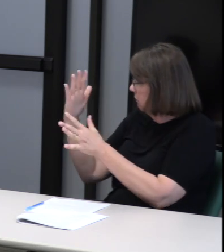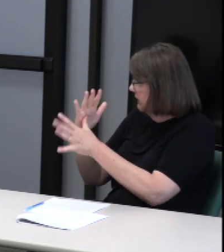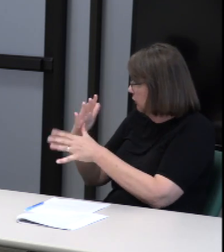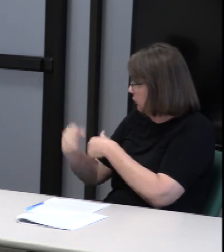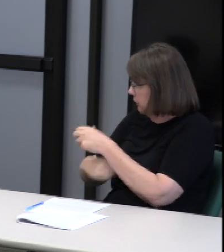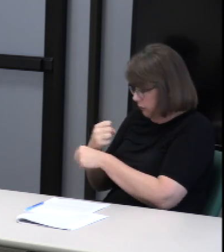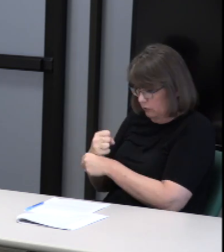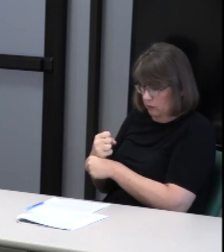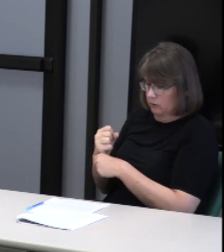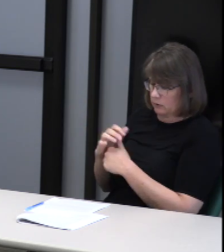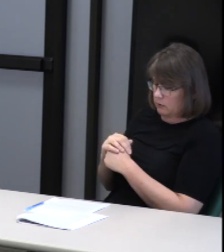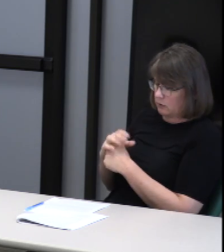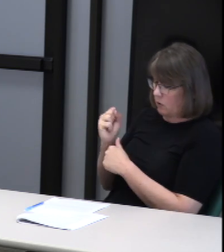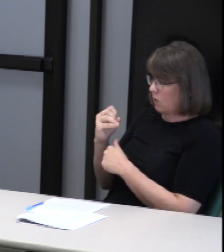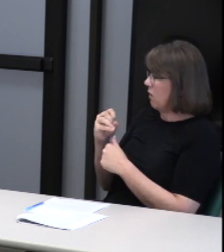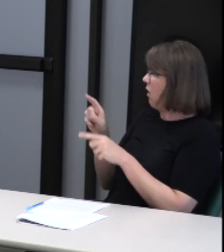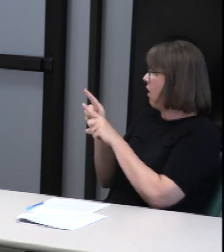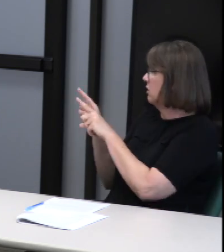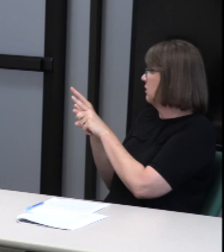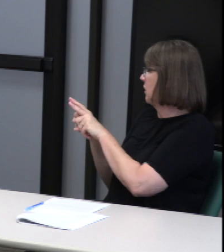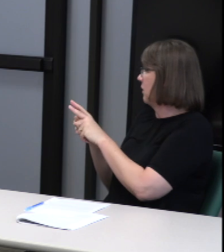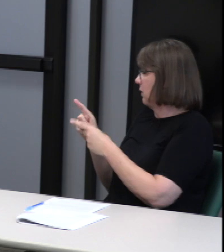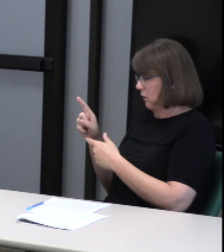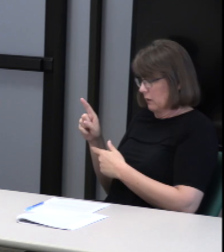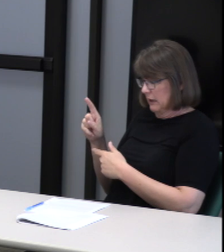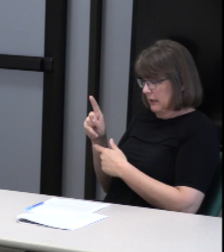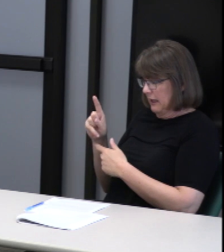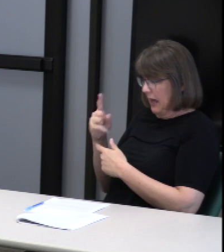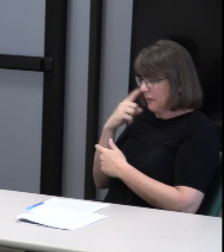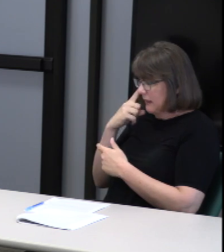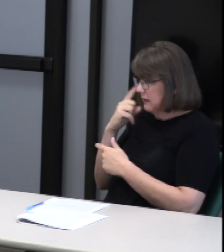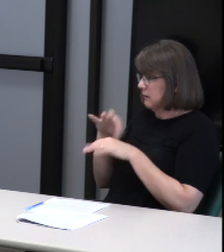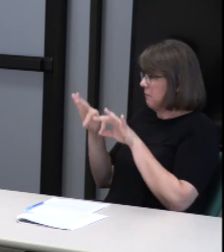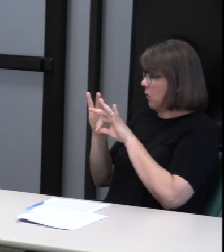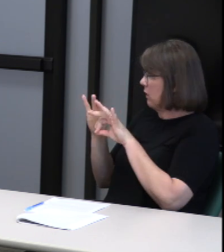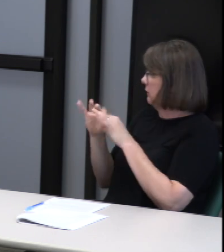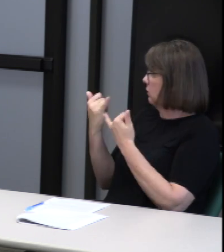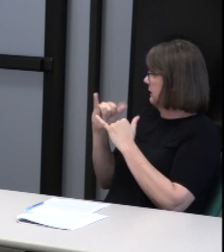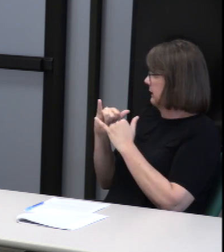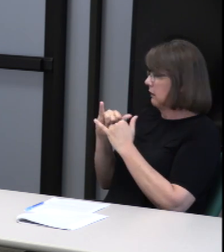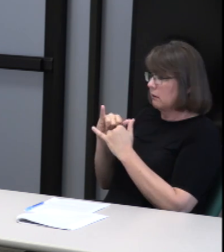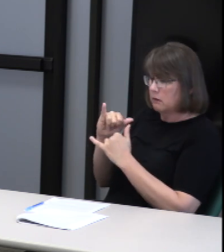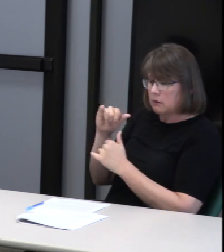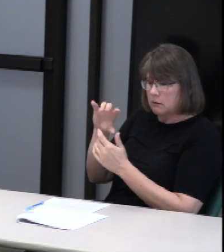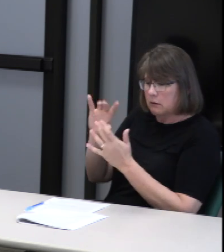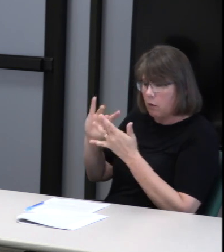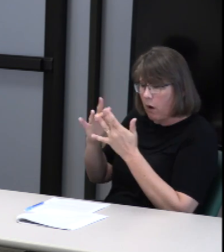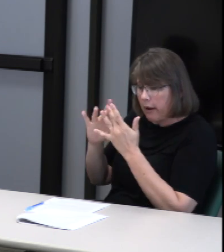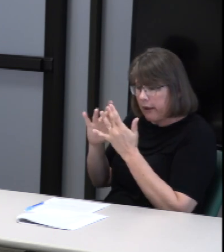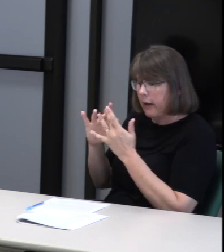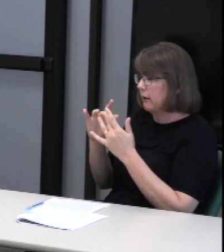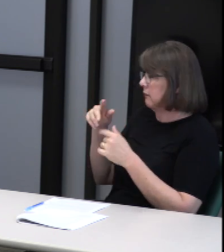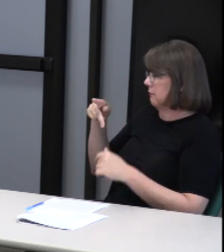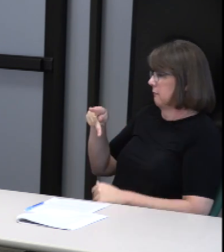The kinds of things to prioritize. The kinds of things to include. So, it's important...